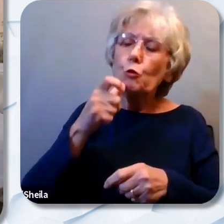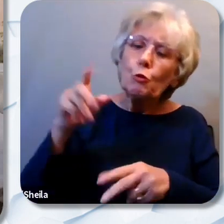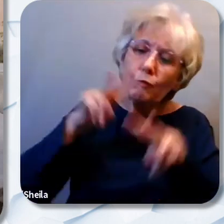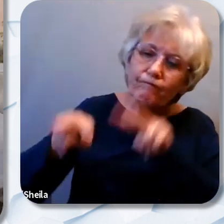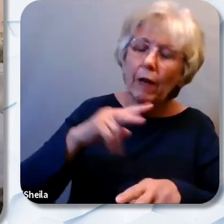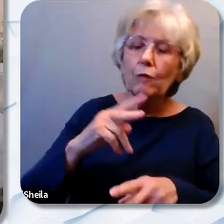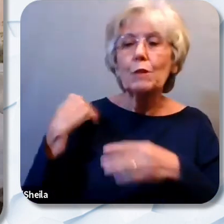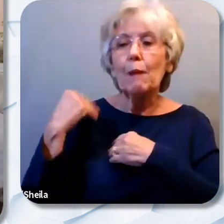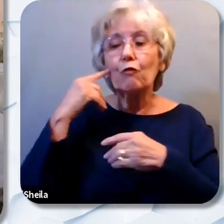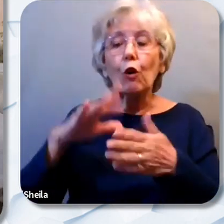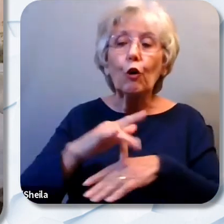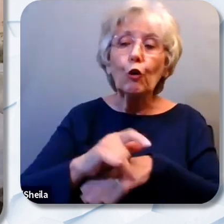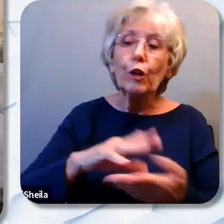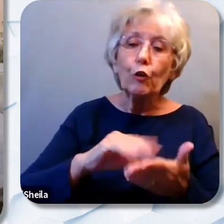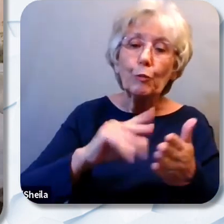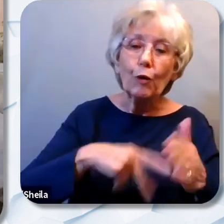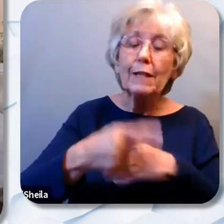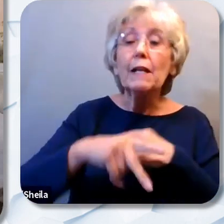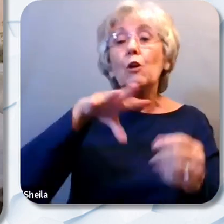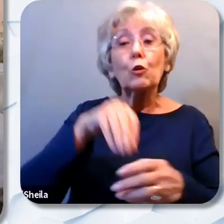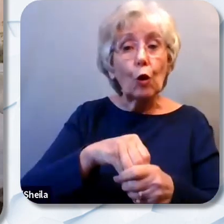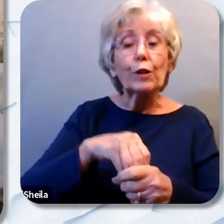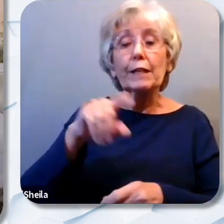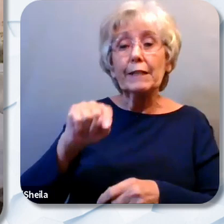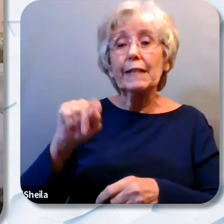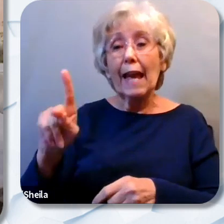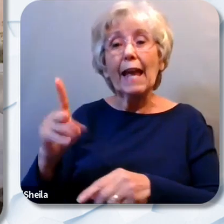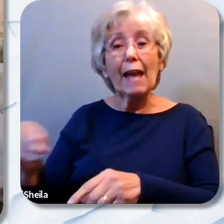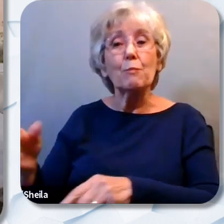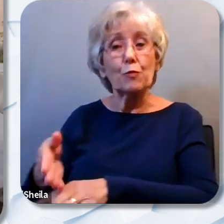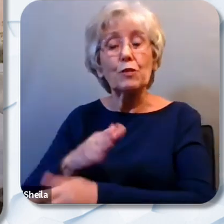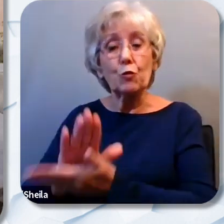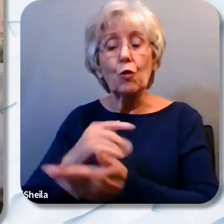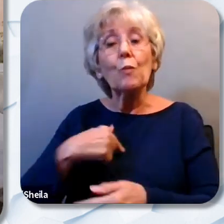including tk and state preschool. We do know that effective early learning initiatives,